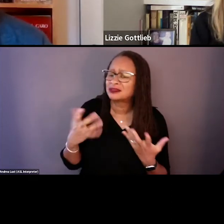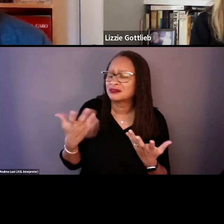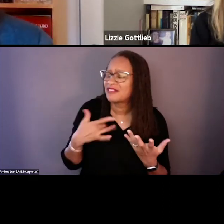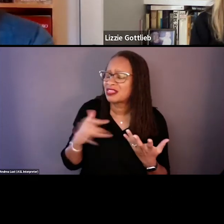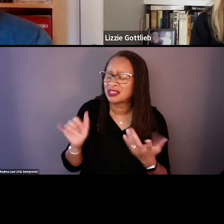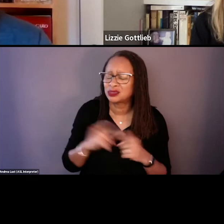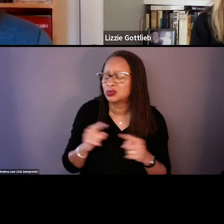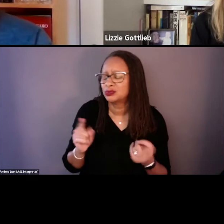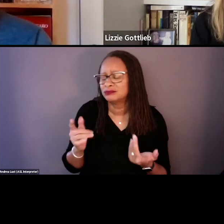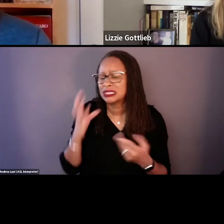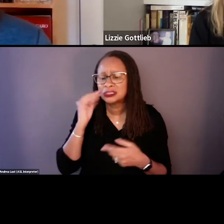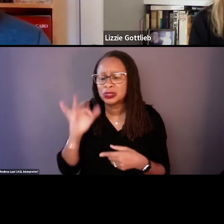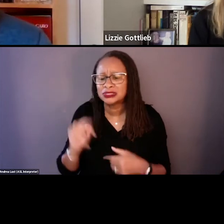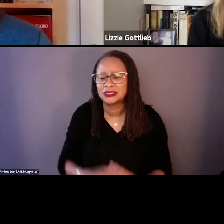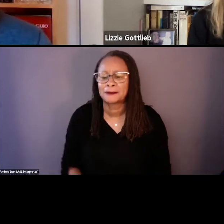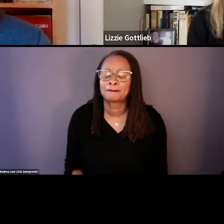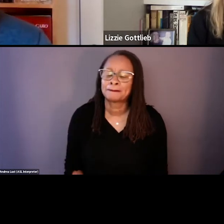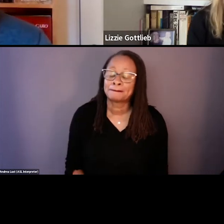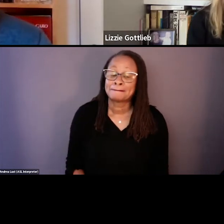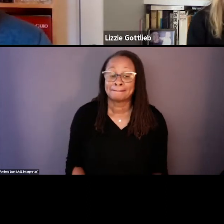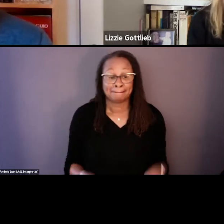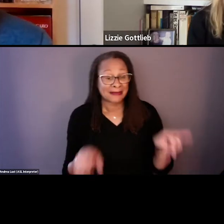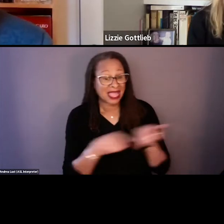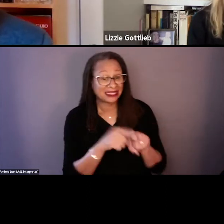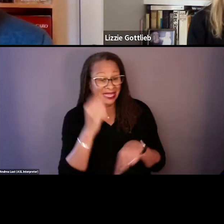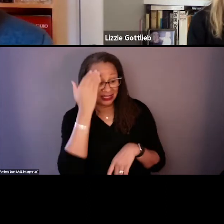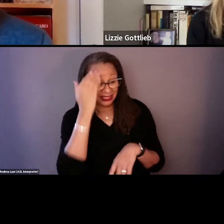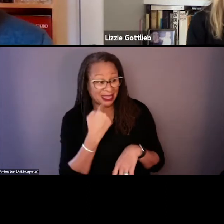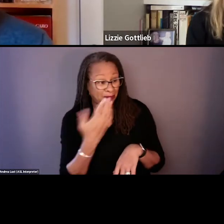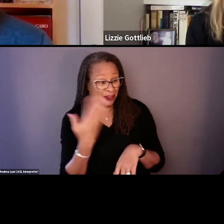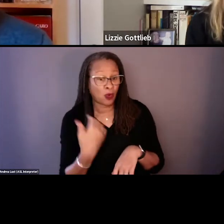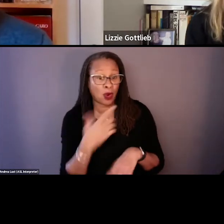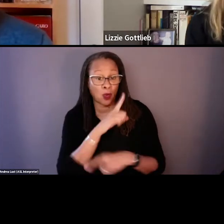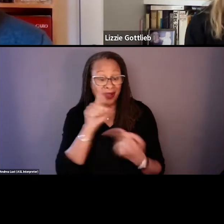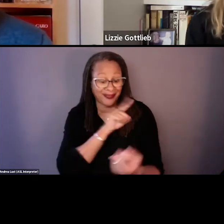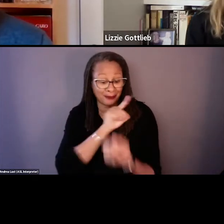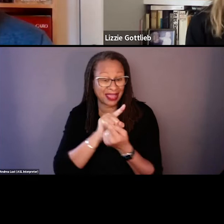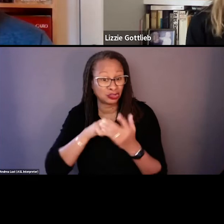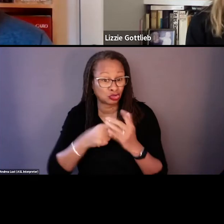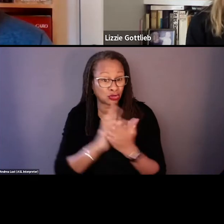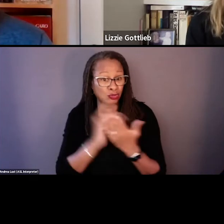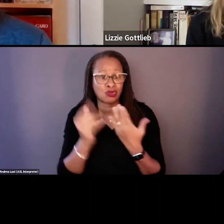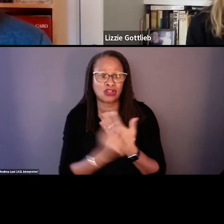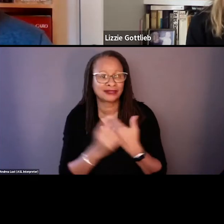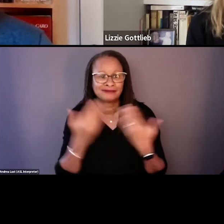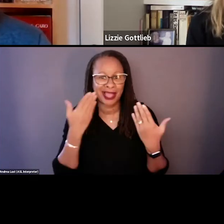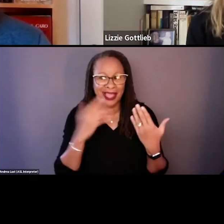What was that like to experience? Well, you know, as I said, I didn't really know Bob Caro when we started this project.